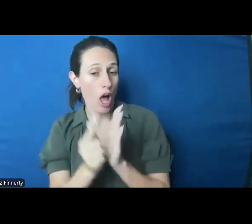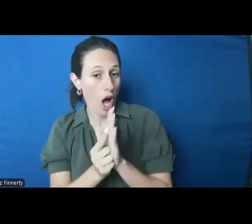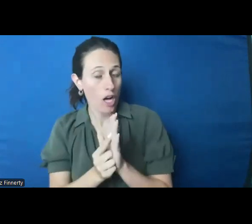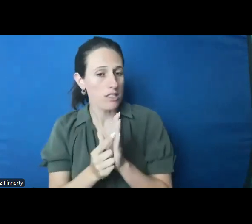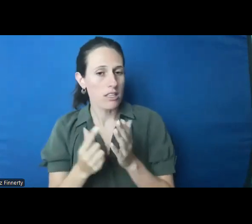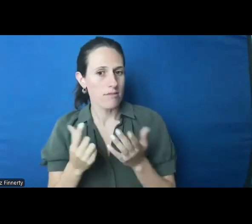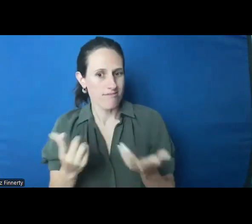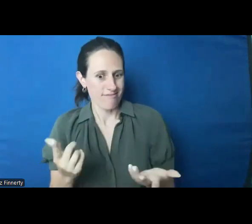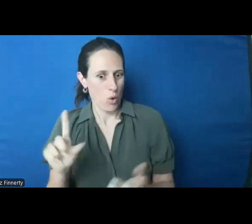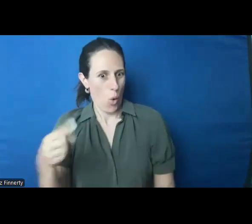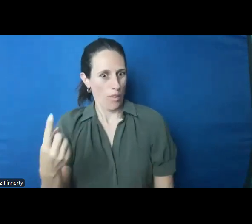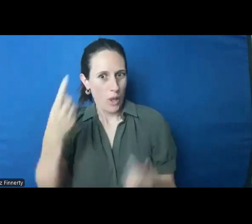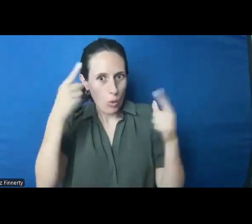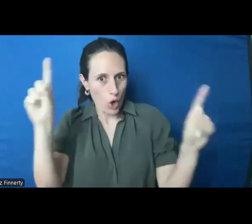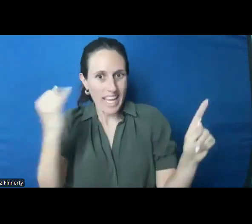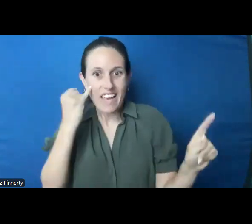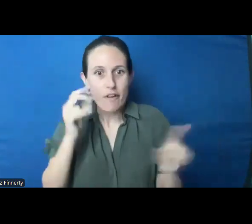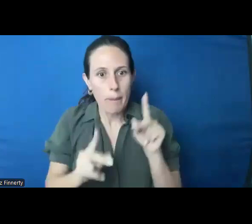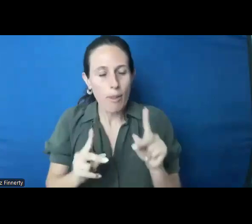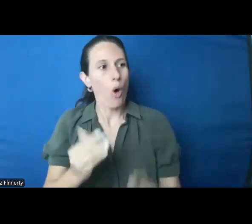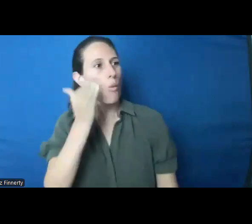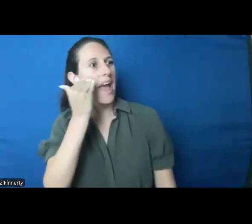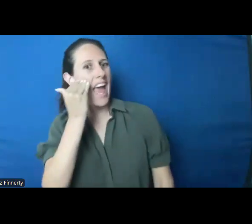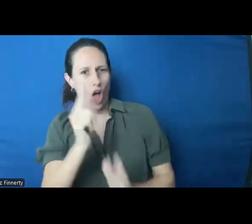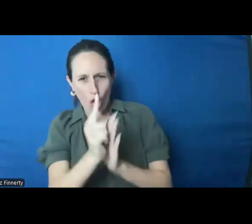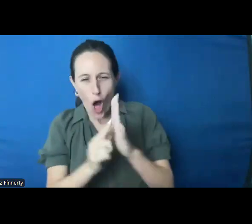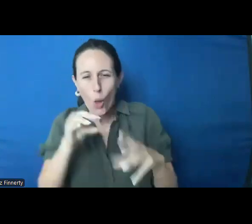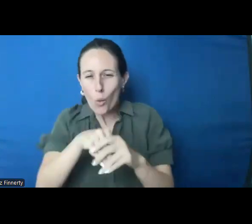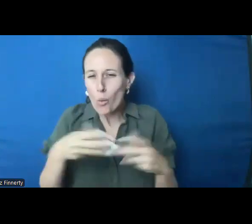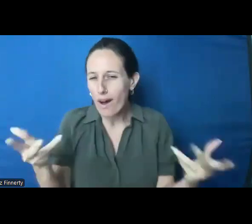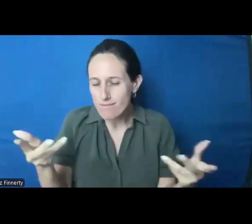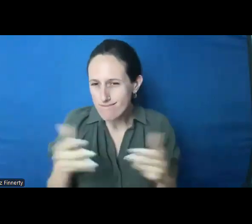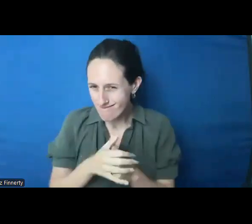only work if people know about them, and that's where the Massachusetts Office on